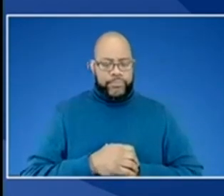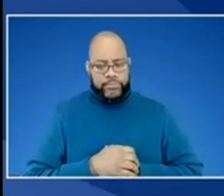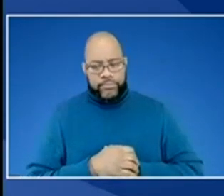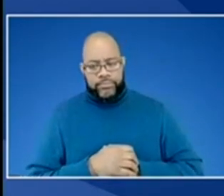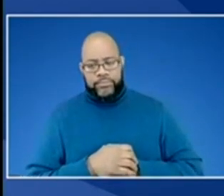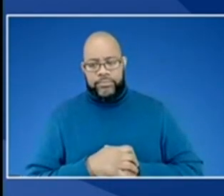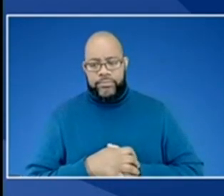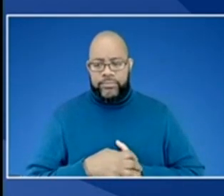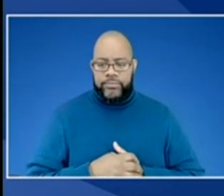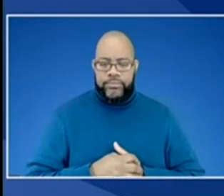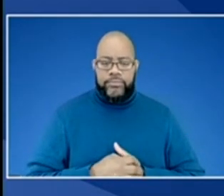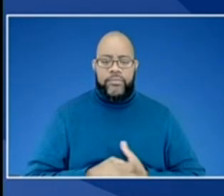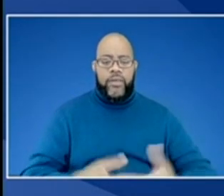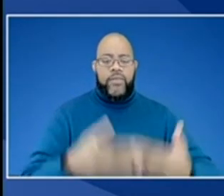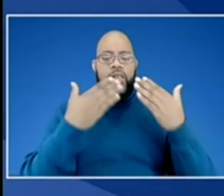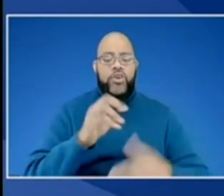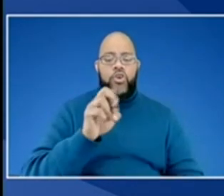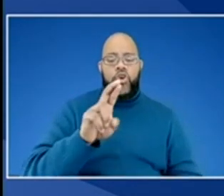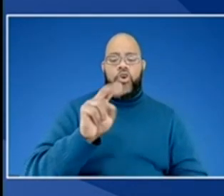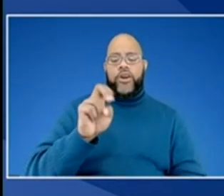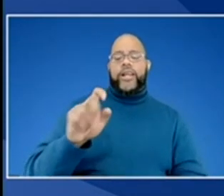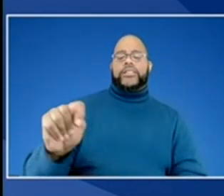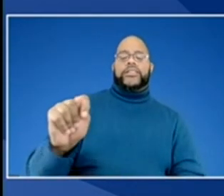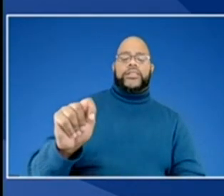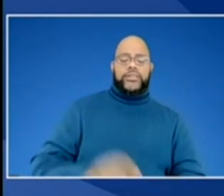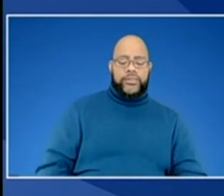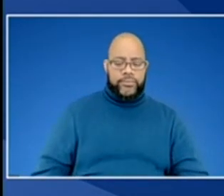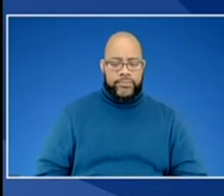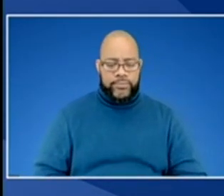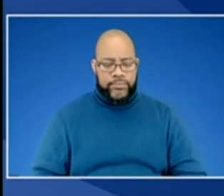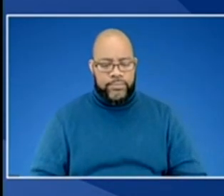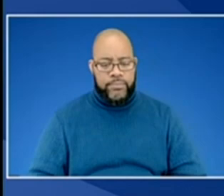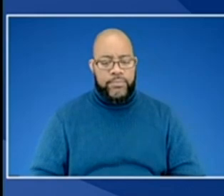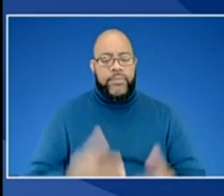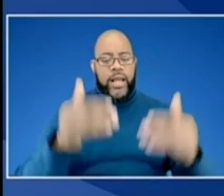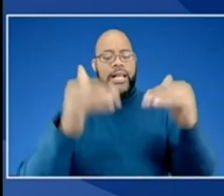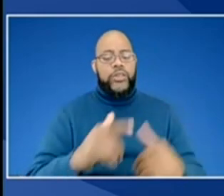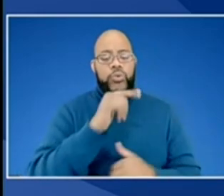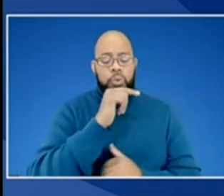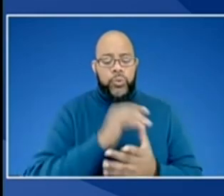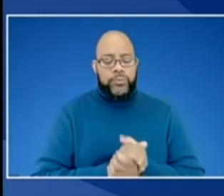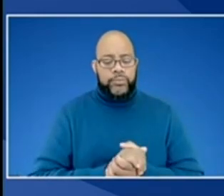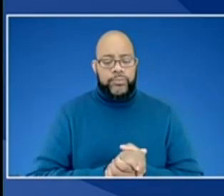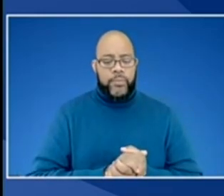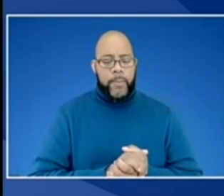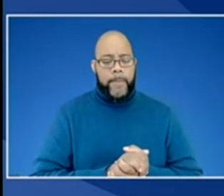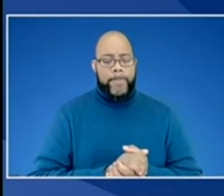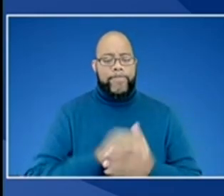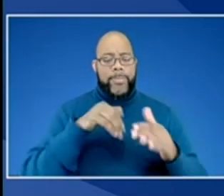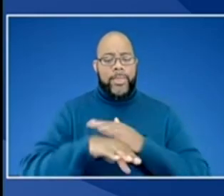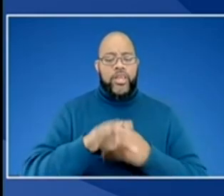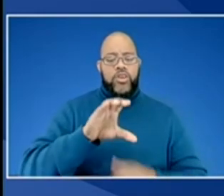Thank you, Ernest. Who do we have next? I just admitted Christina Fields, who is